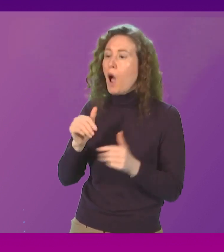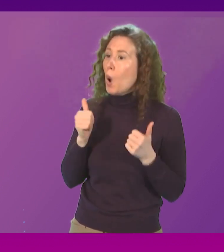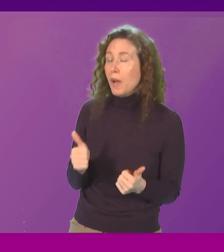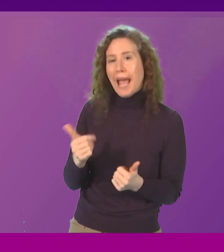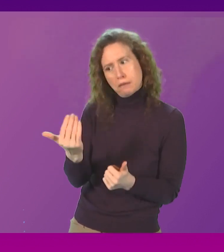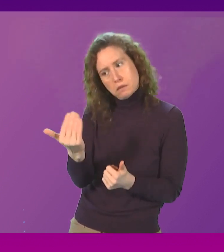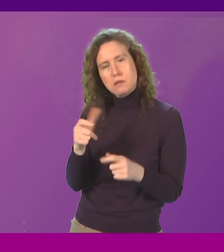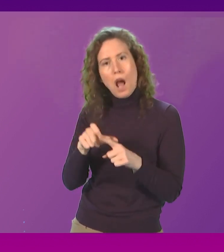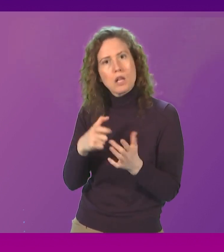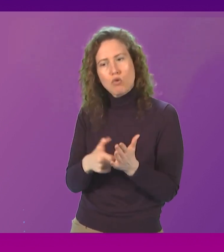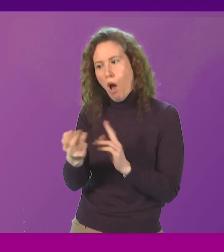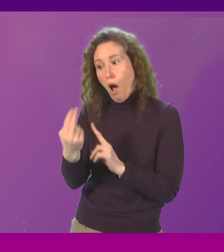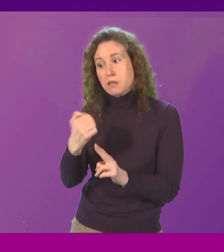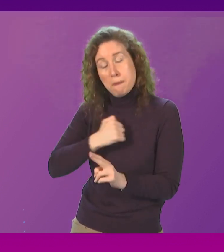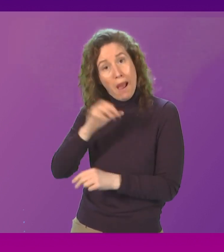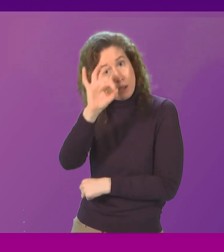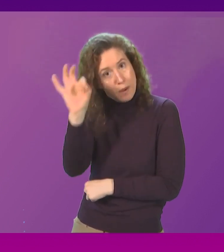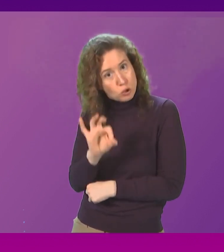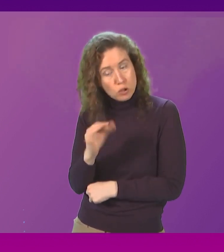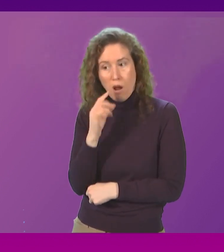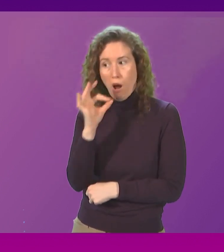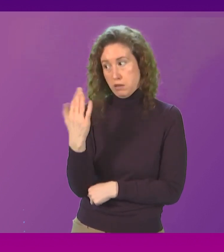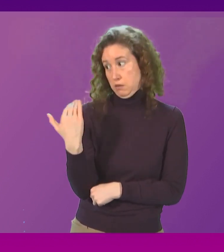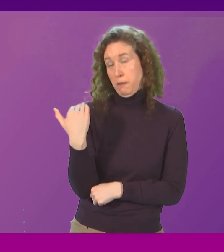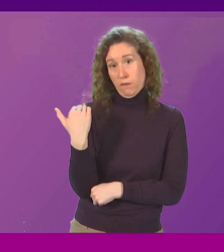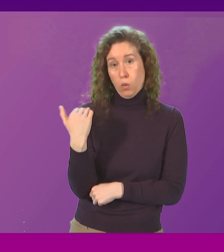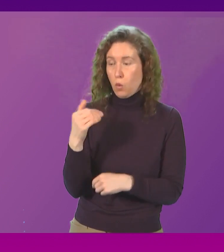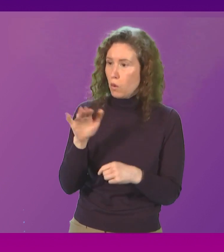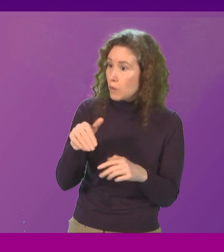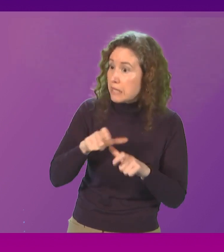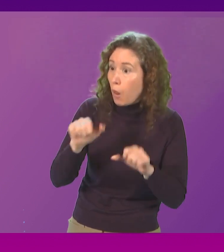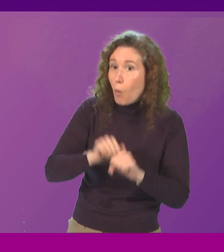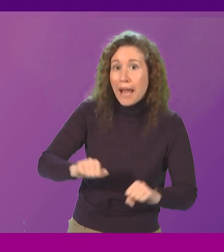Douglas Ross will answer the question that I posed, on which we are still waiting for